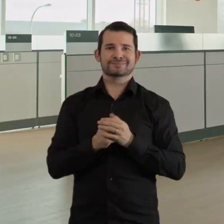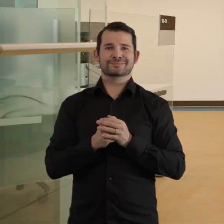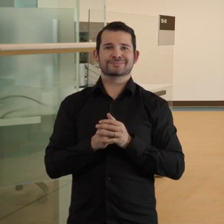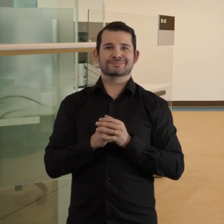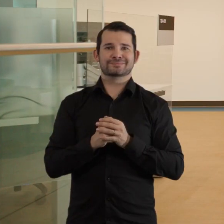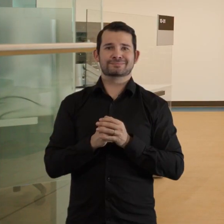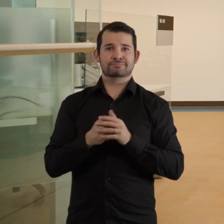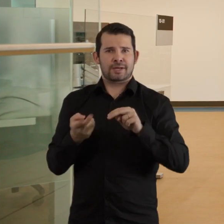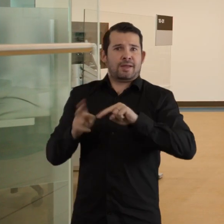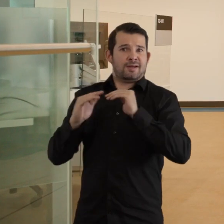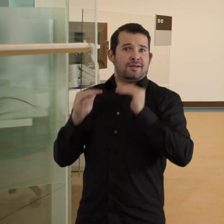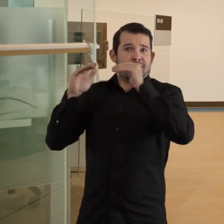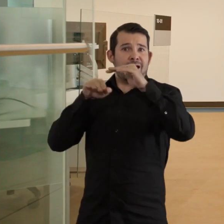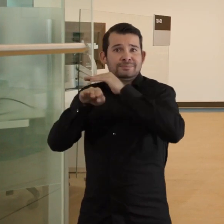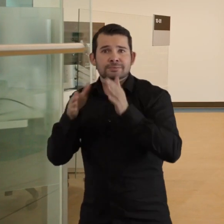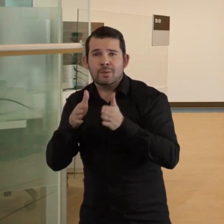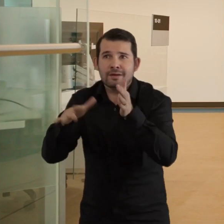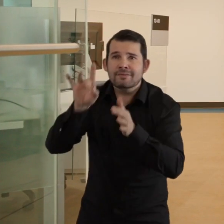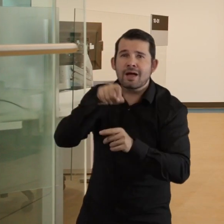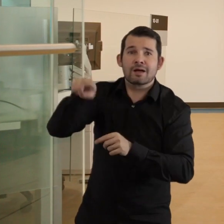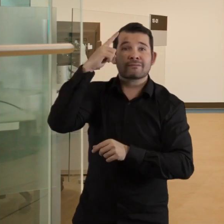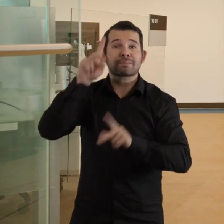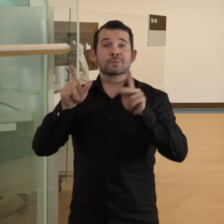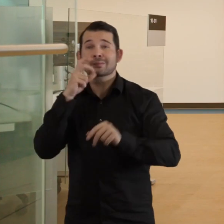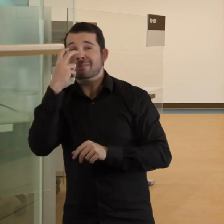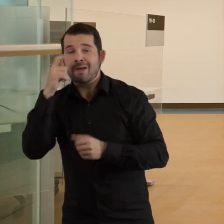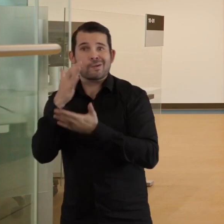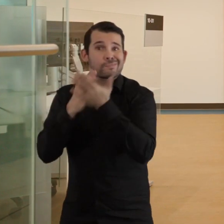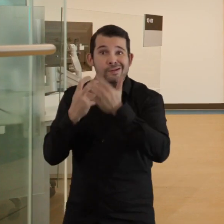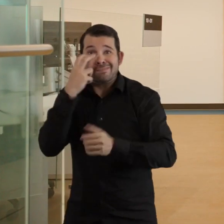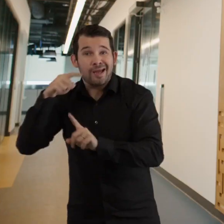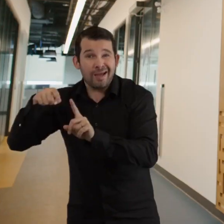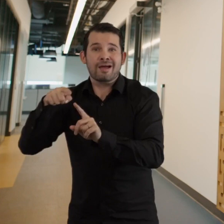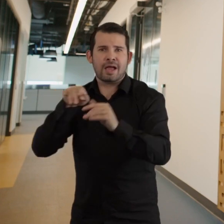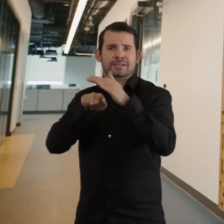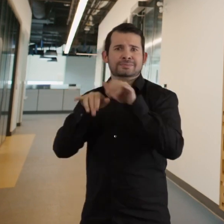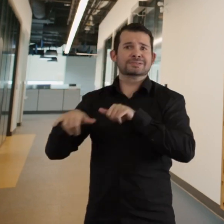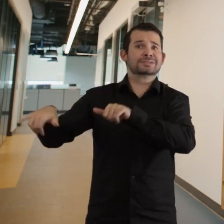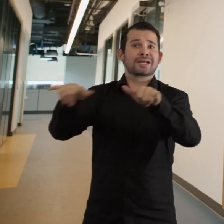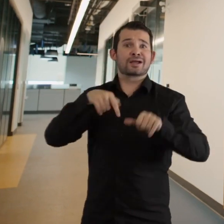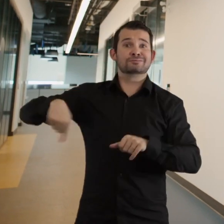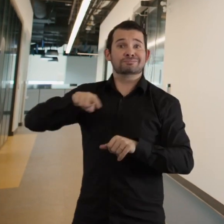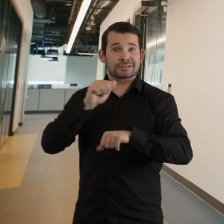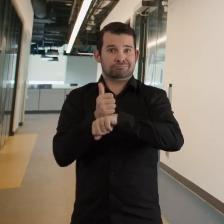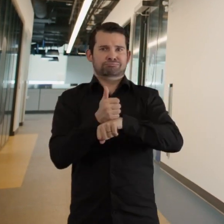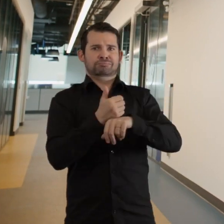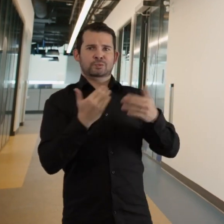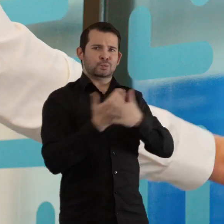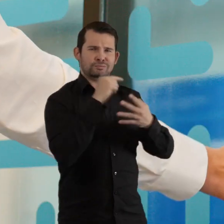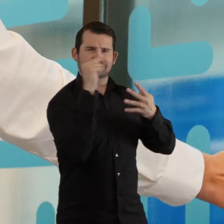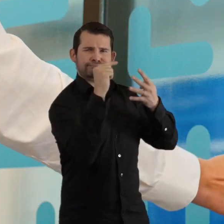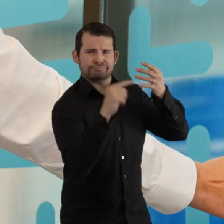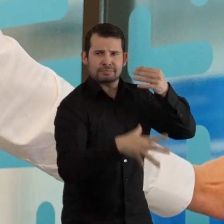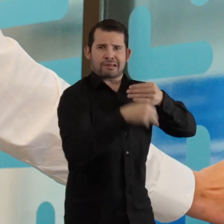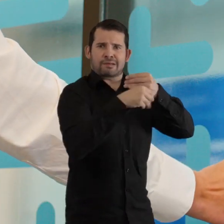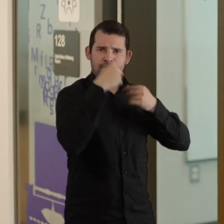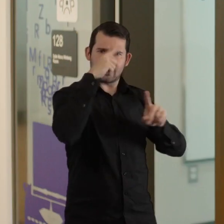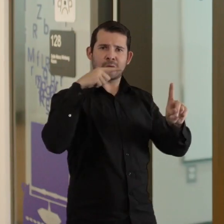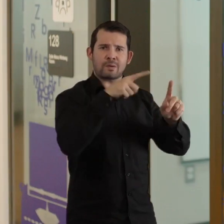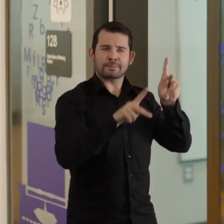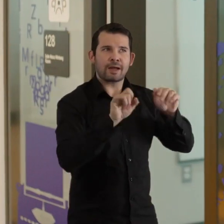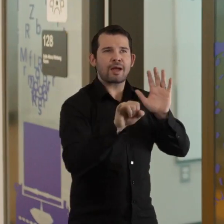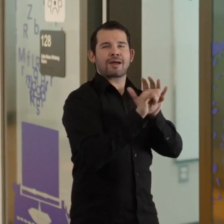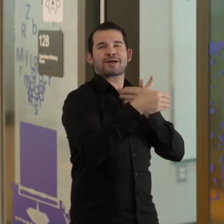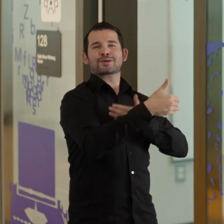To enhance accessibility and wayfinding for people who are blind or partially sighted, Accessibility Standards Canada is incorporating special features to help people identify rooms.